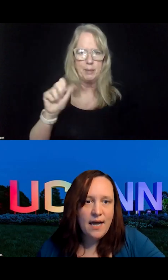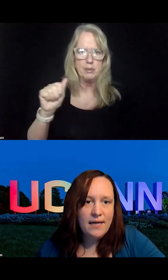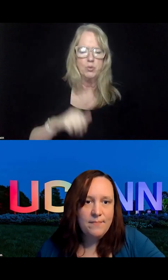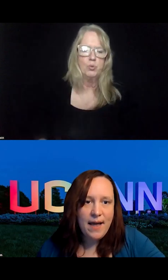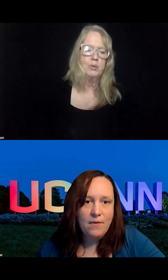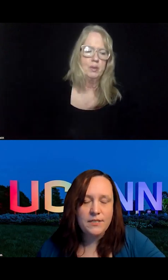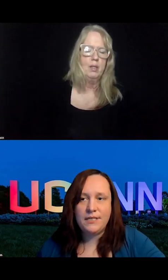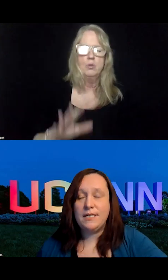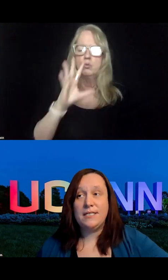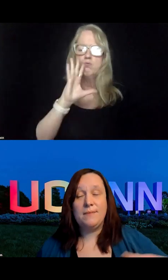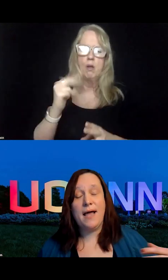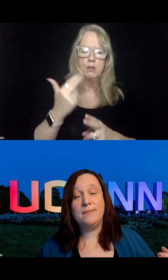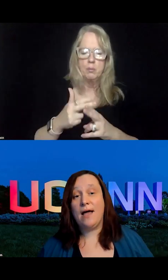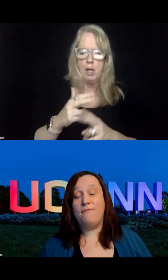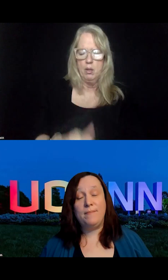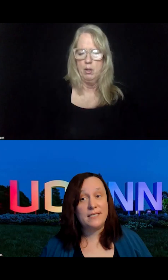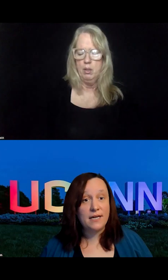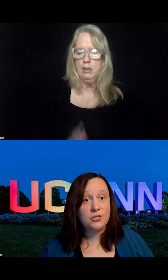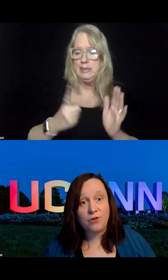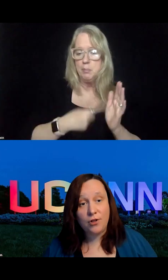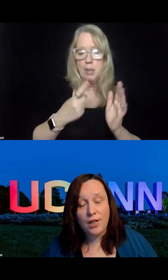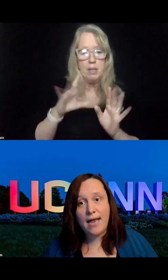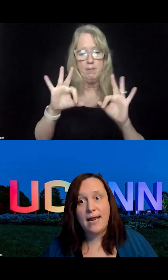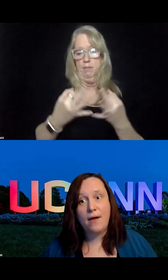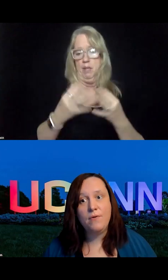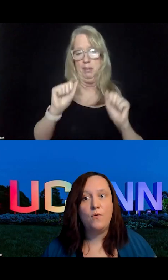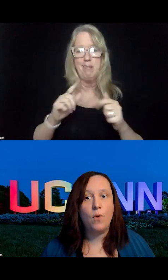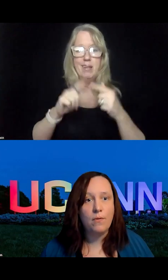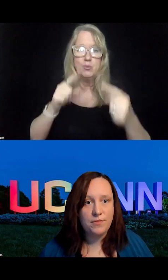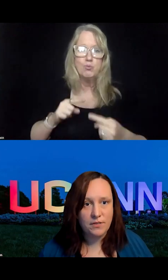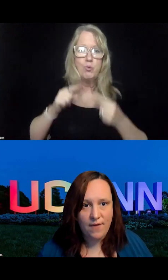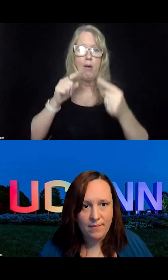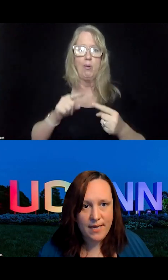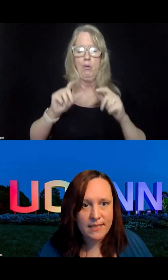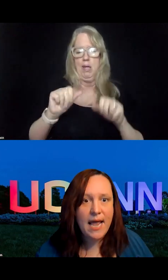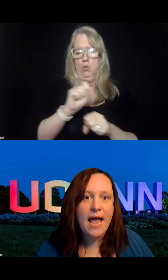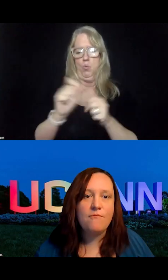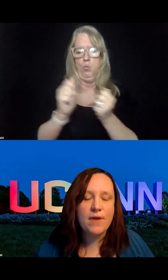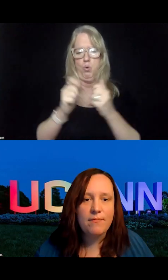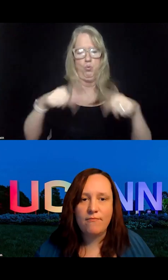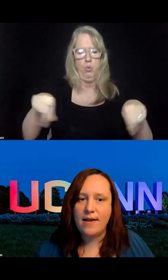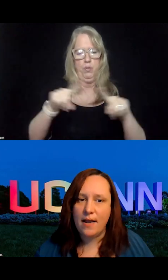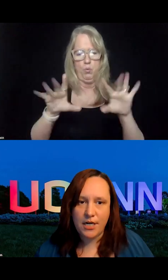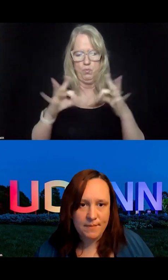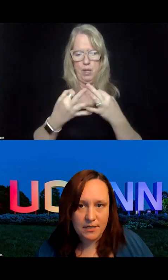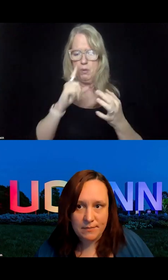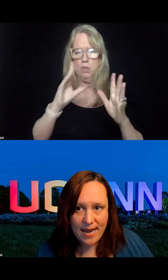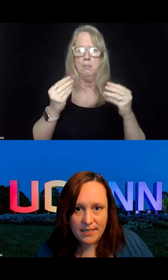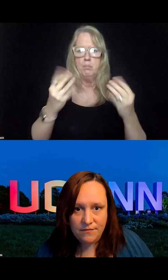IT TALKS ABOUT JUST HOW FAMILIES CAN STRUGGLE AND HOW YOU CAN WORK WITH THOSE FAMILIES AND REALLY PROVIDE NON-JUDGMENTAL SPACES